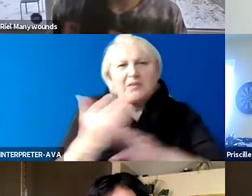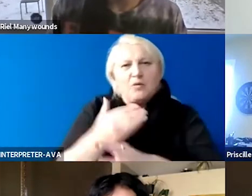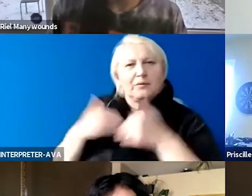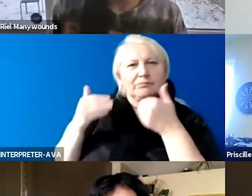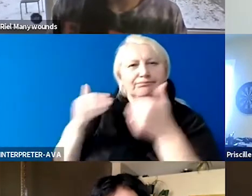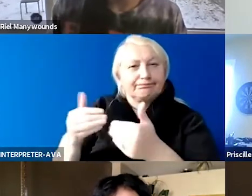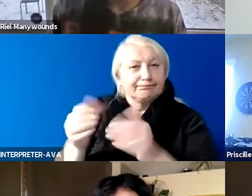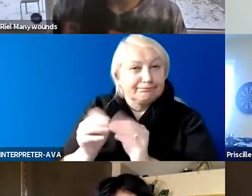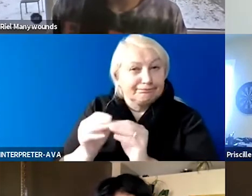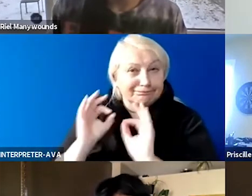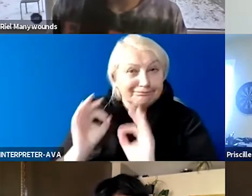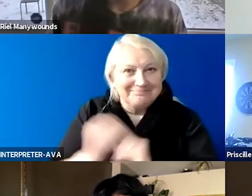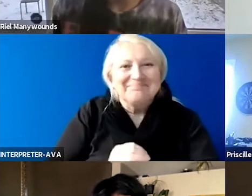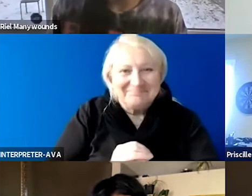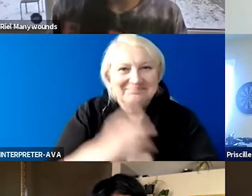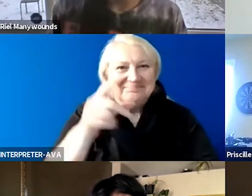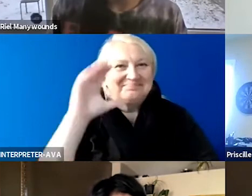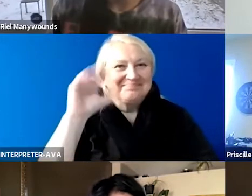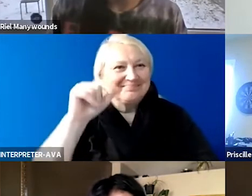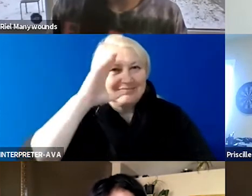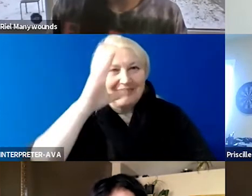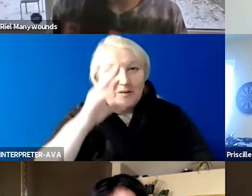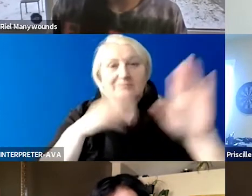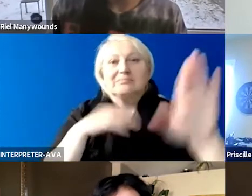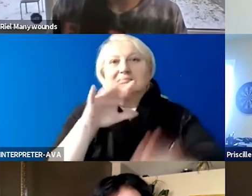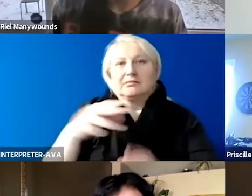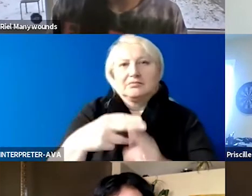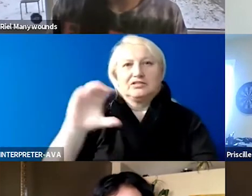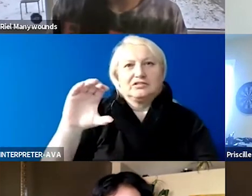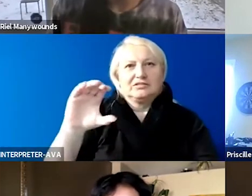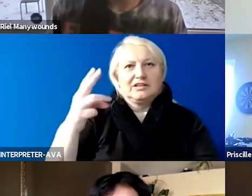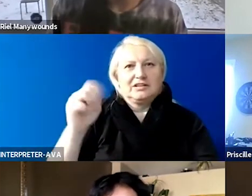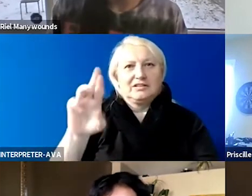Thank you, Patti. This is Cherie speaking. Thanks for having me here today with you all.